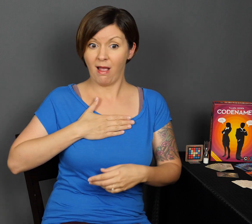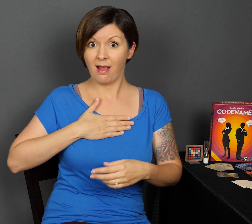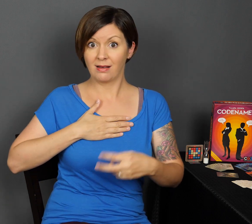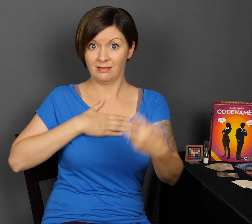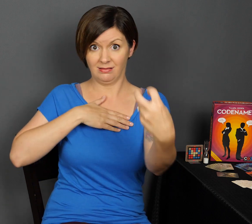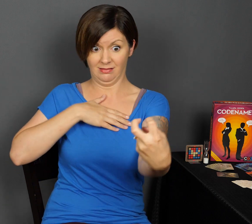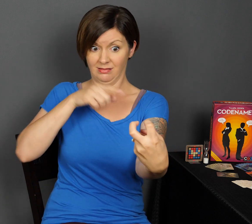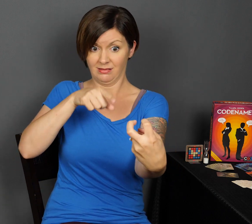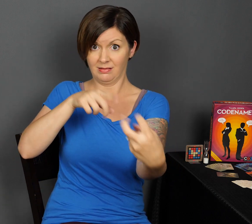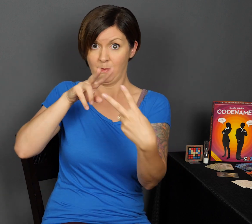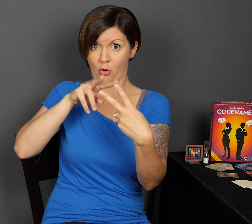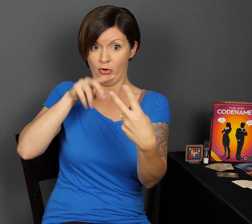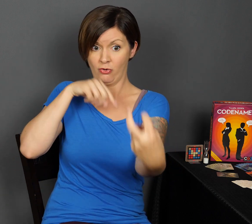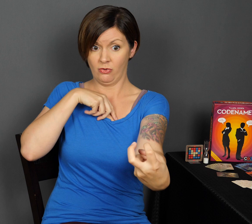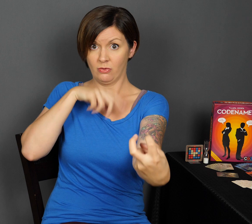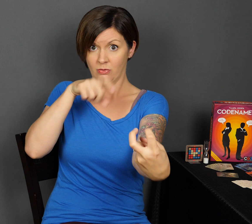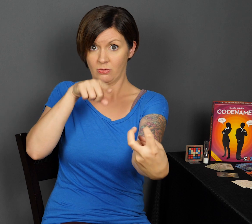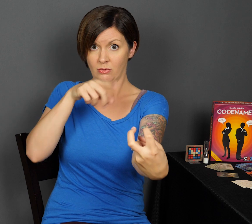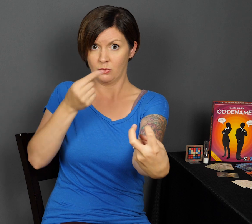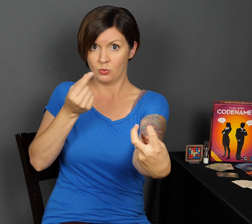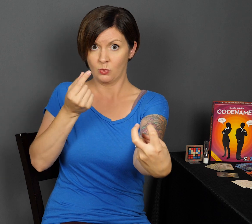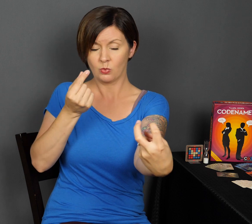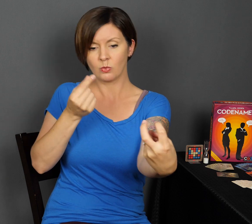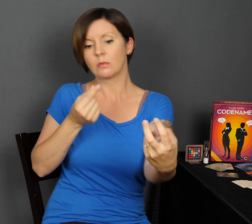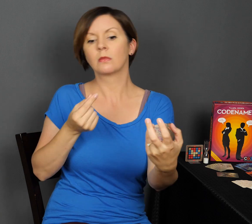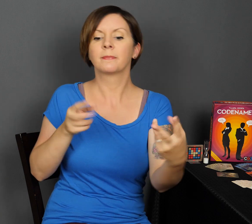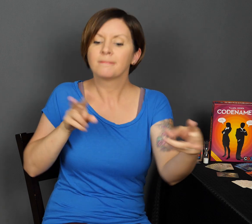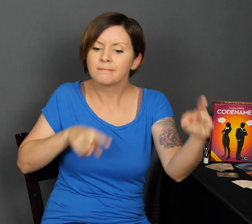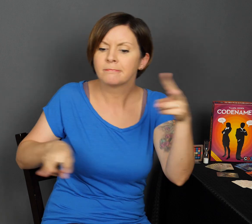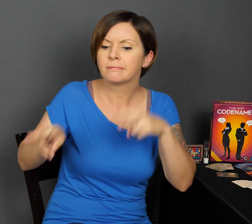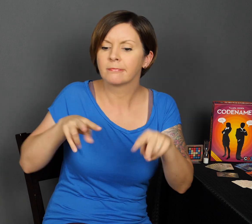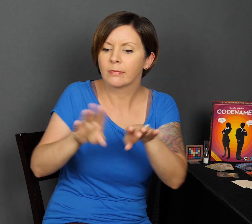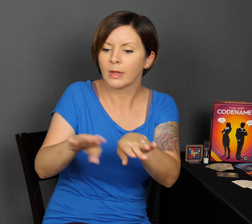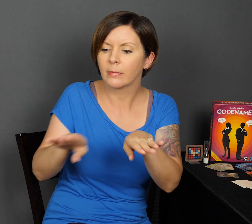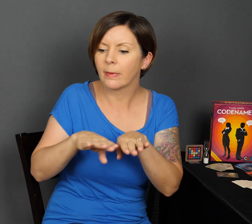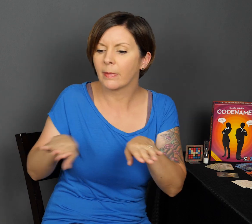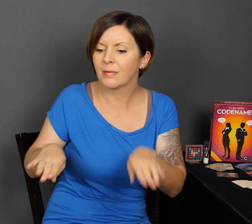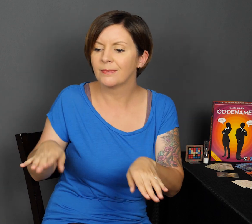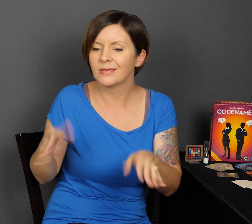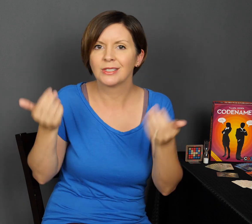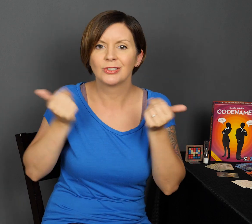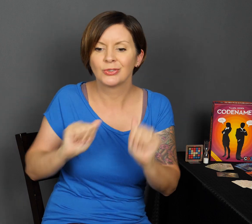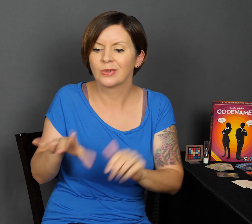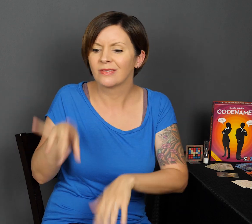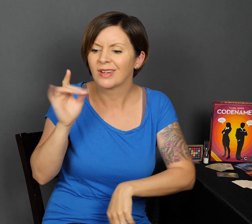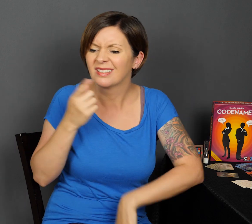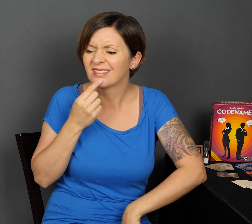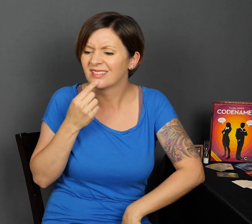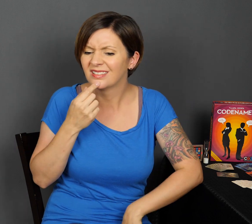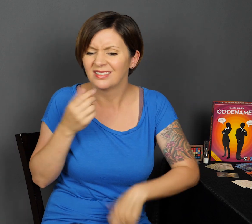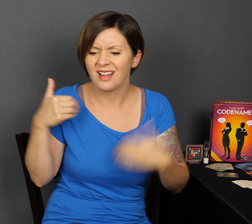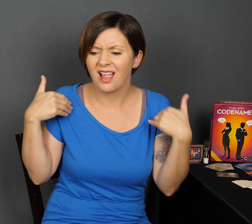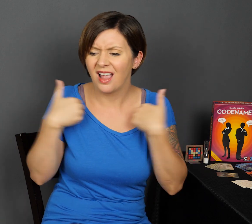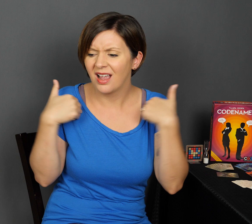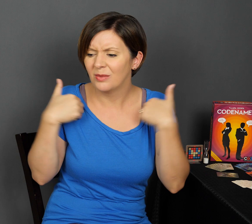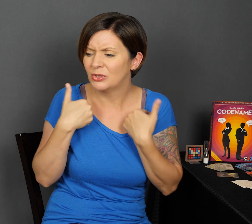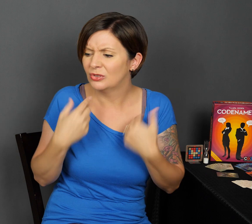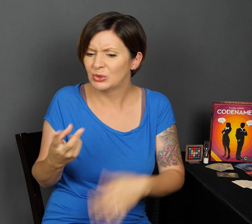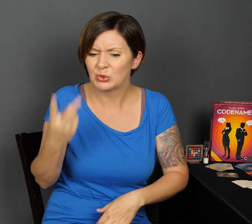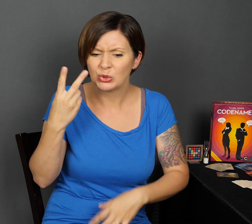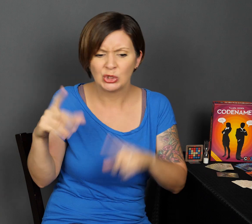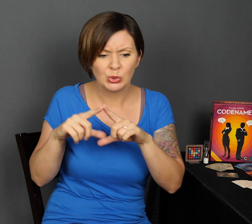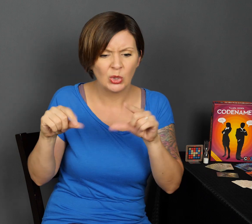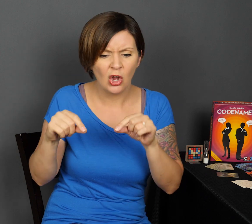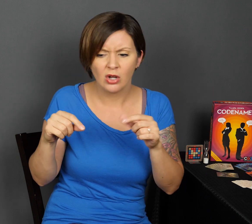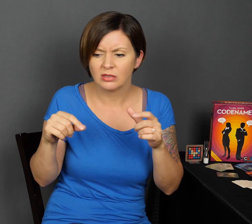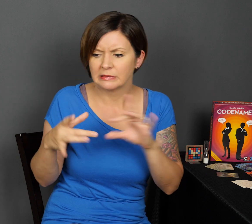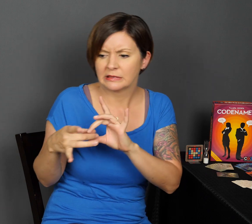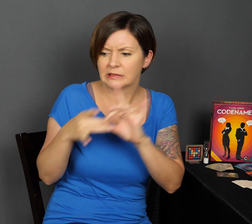My partner is scanning the grid and they are trying to find these 2 cards that relate to the animal.